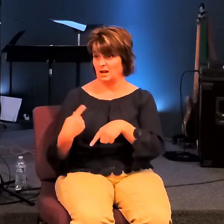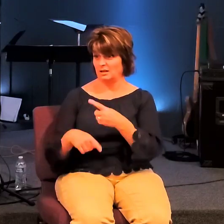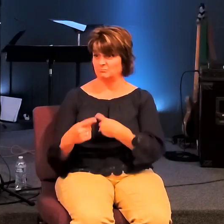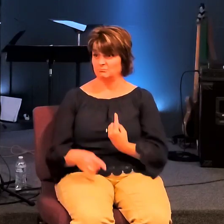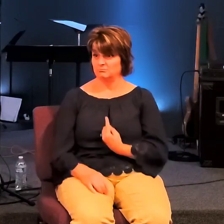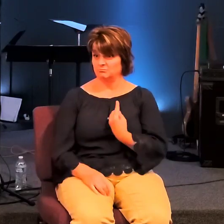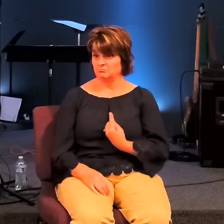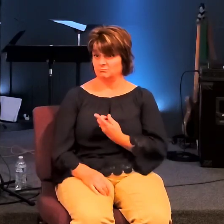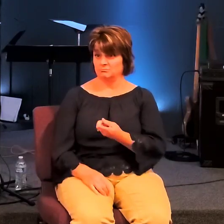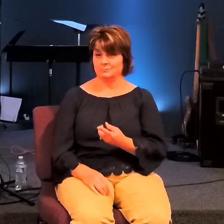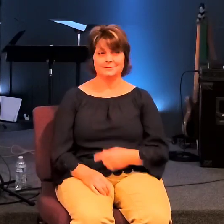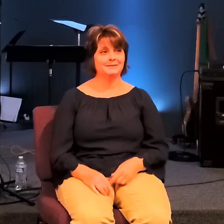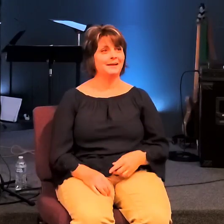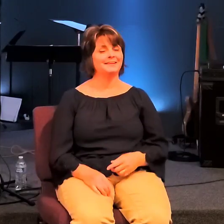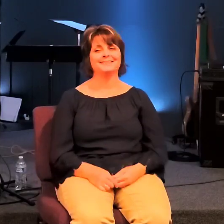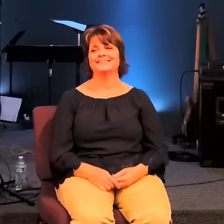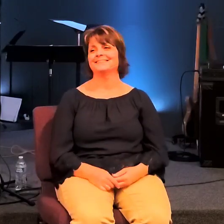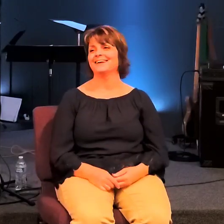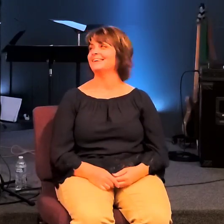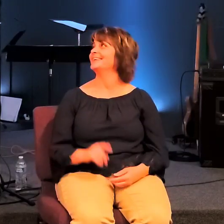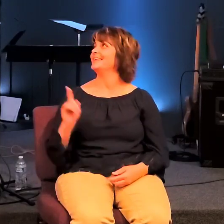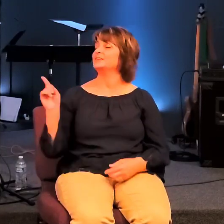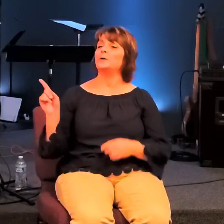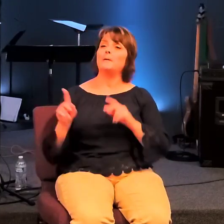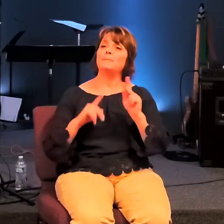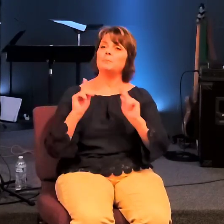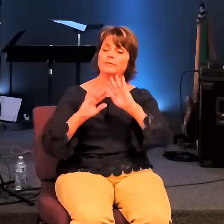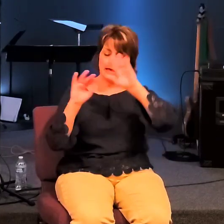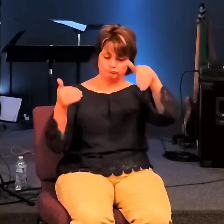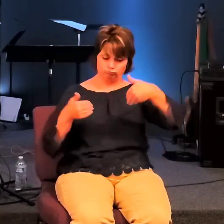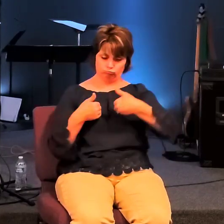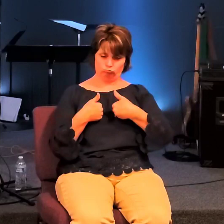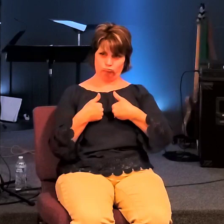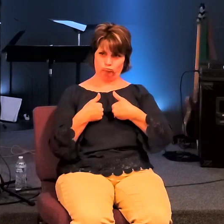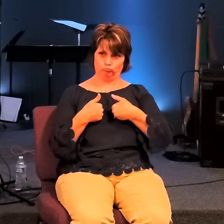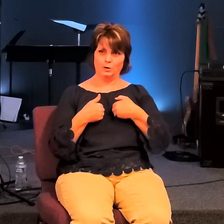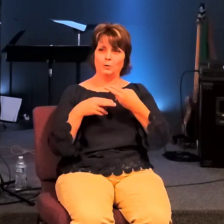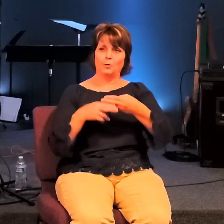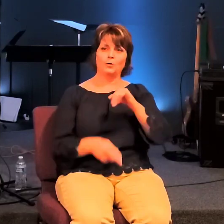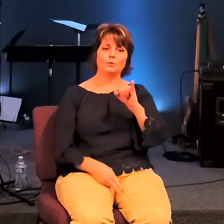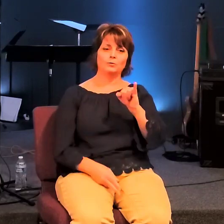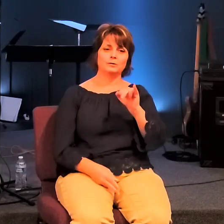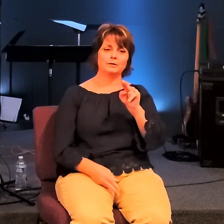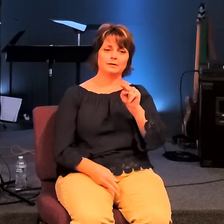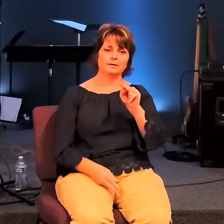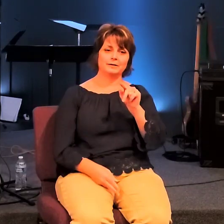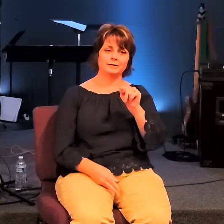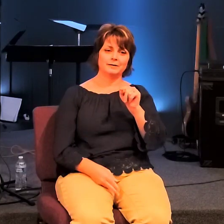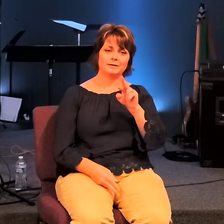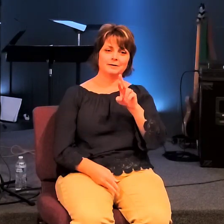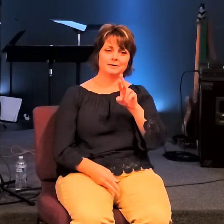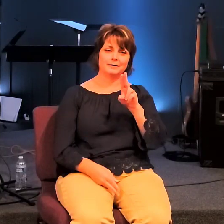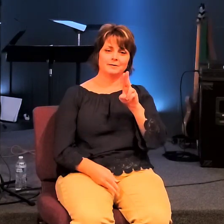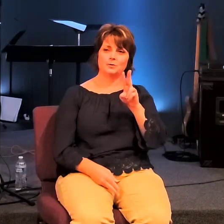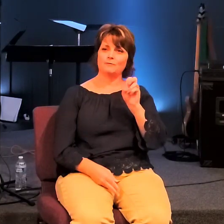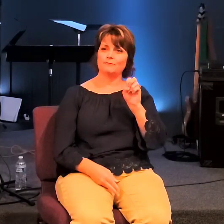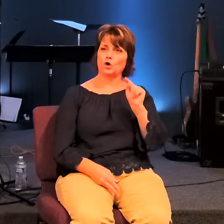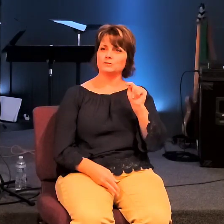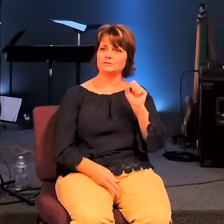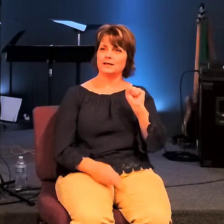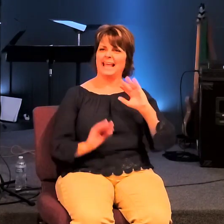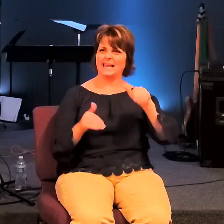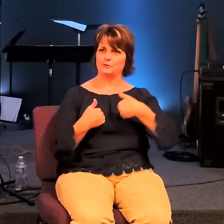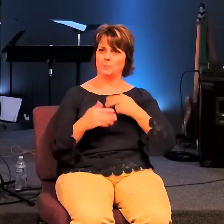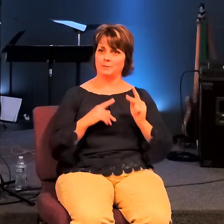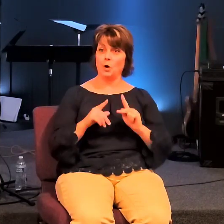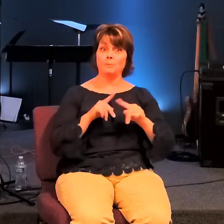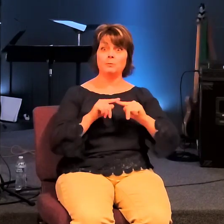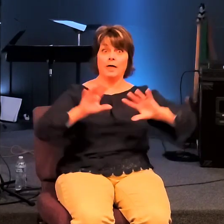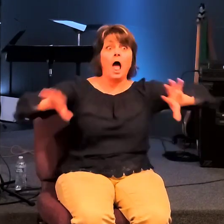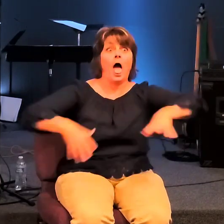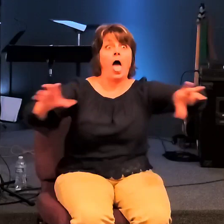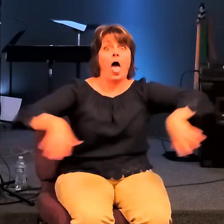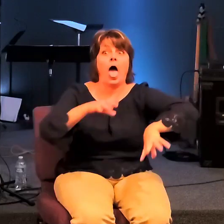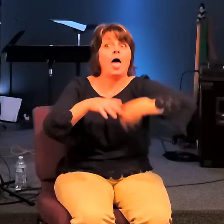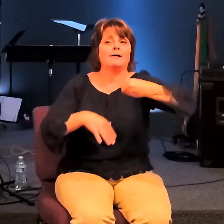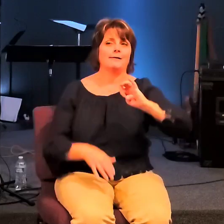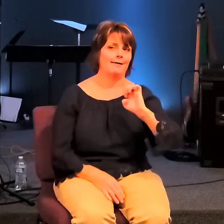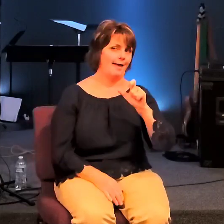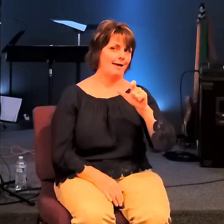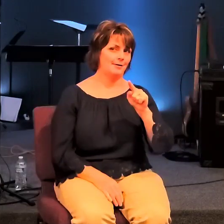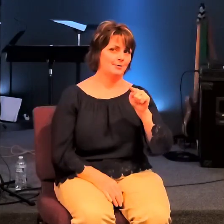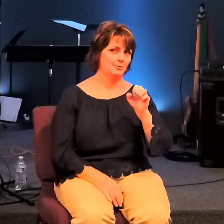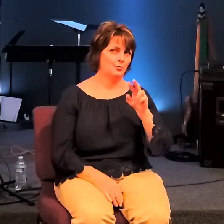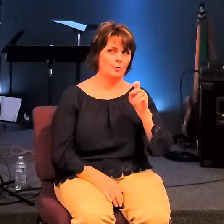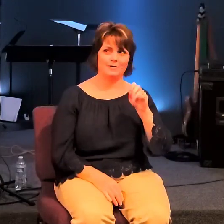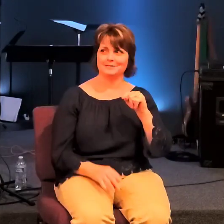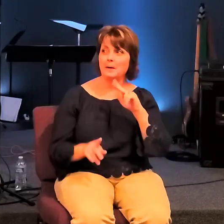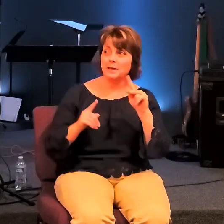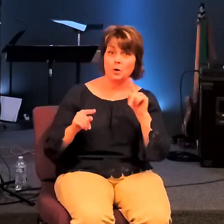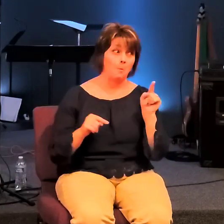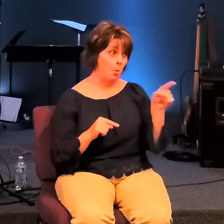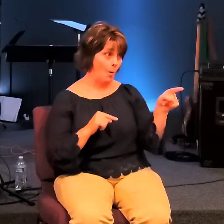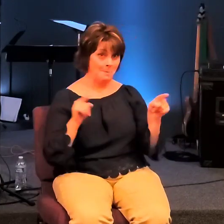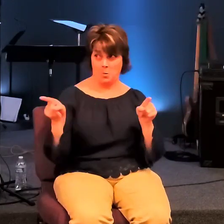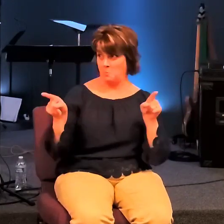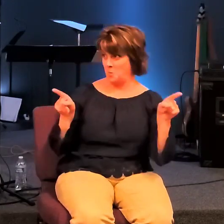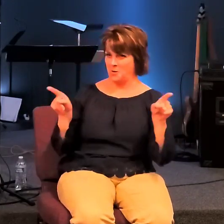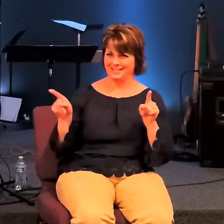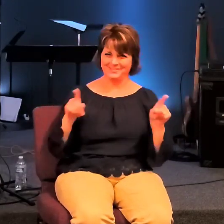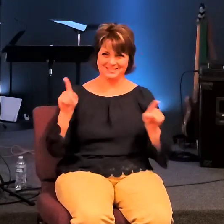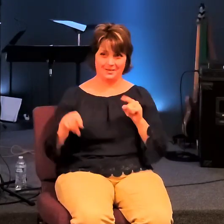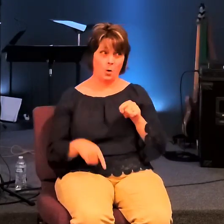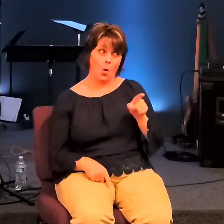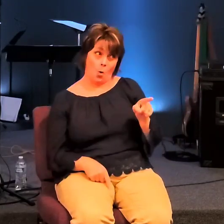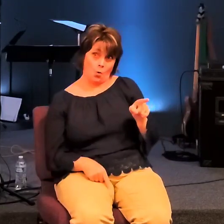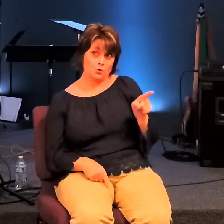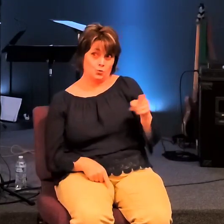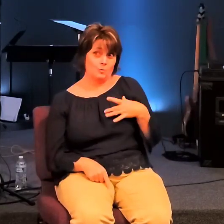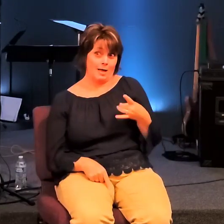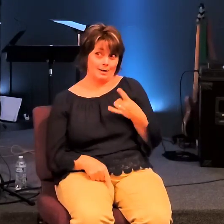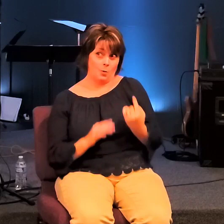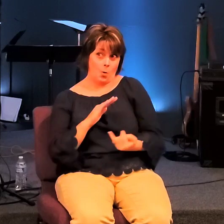let's Unite we love our Solitude we love the silence